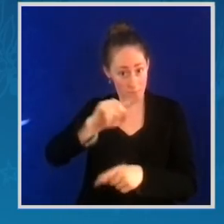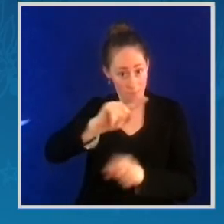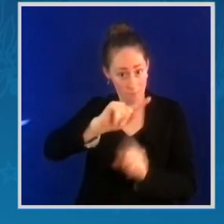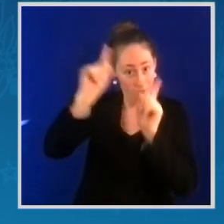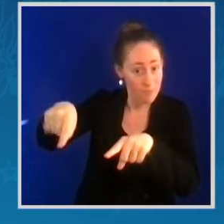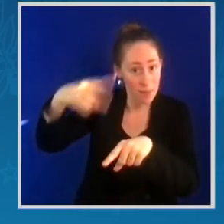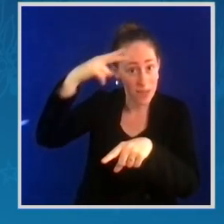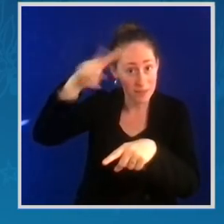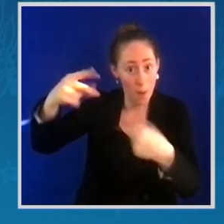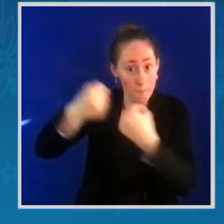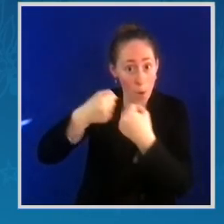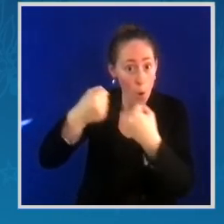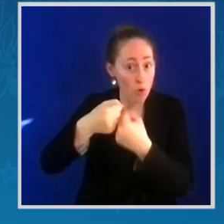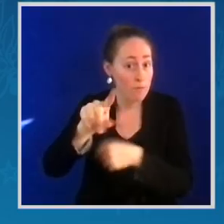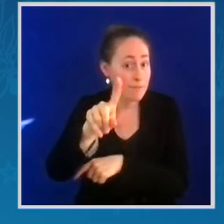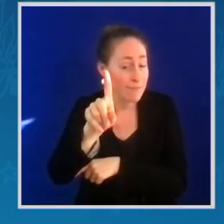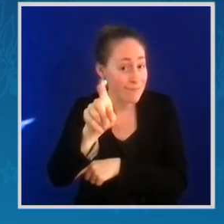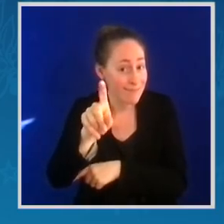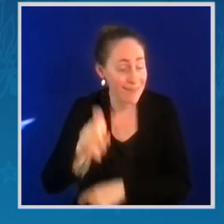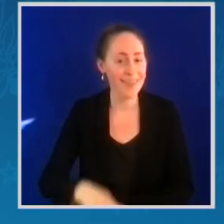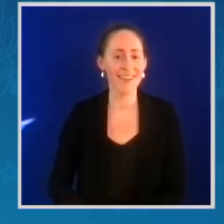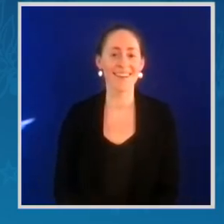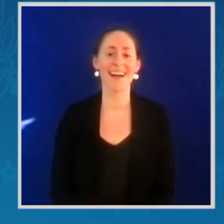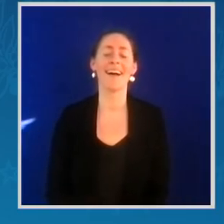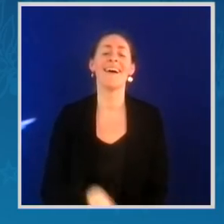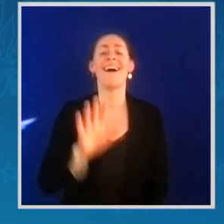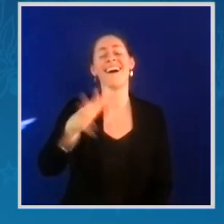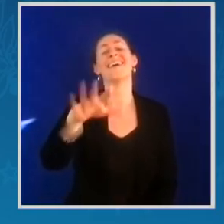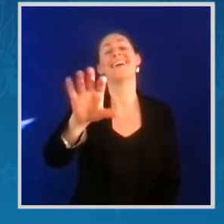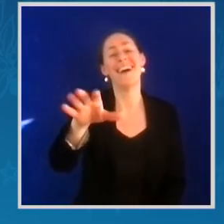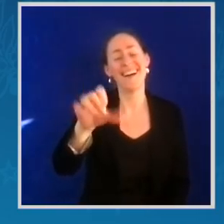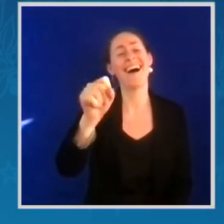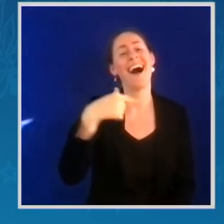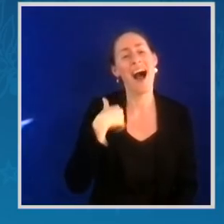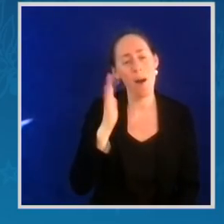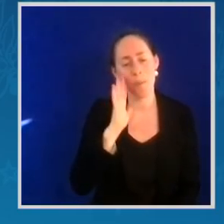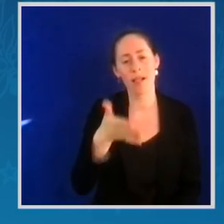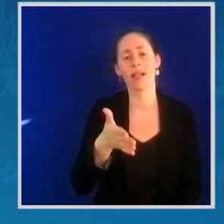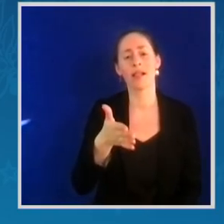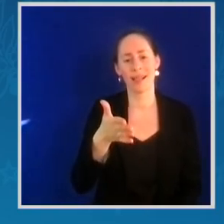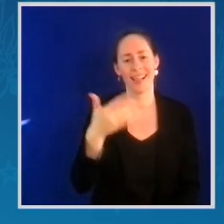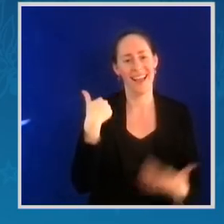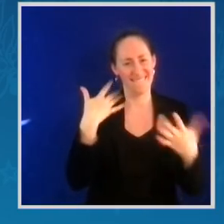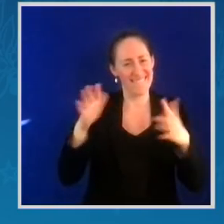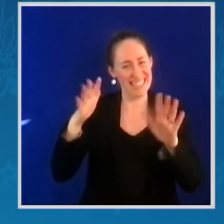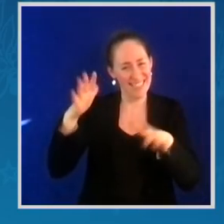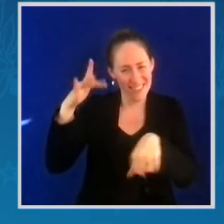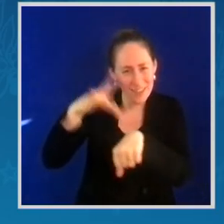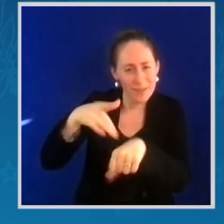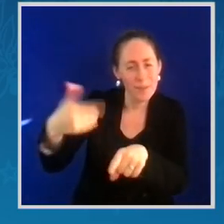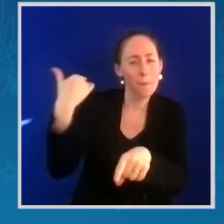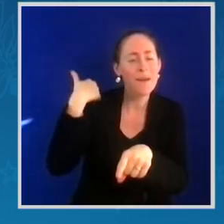The Vice President: Jeremy, let me tell you something. Yes, I will. And I have before I listen to anybody, especially if you're from California,